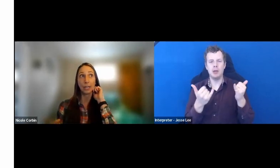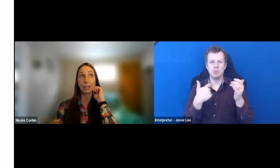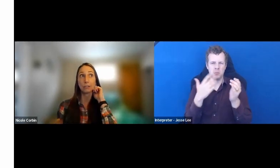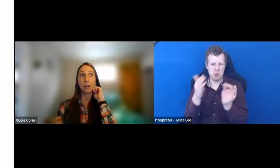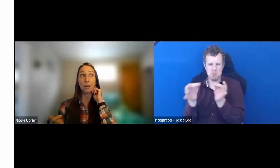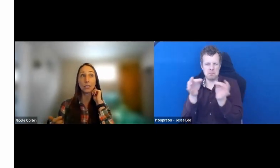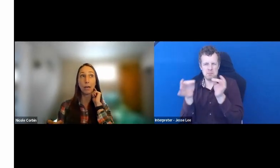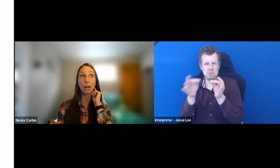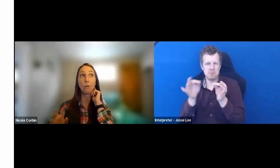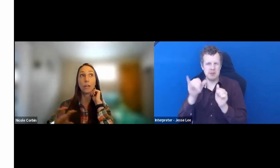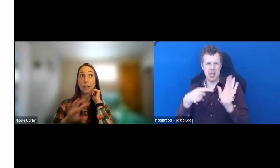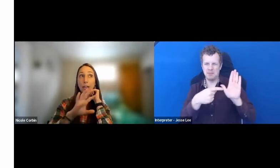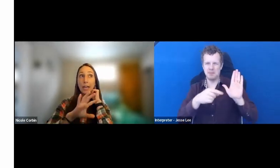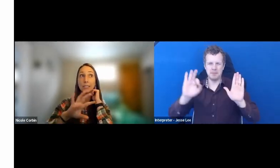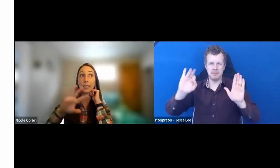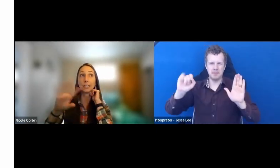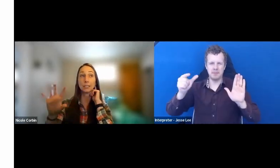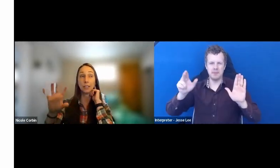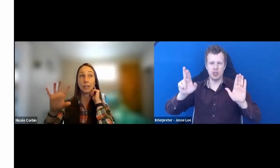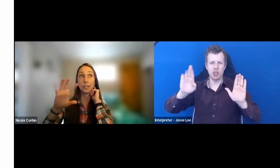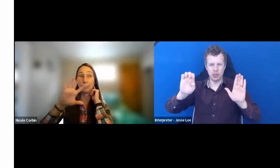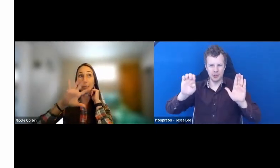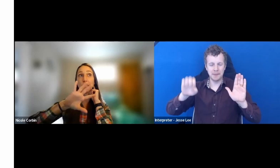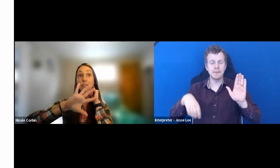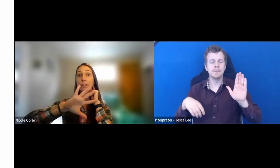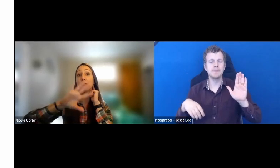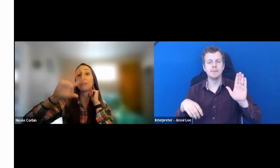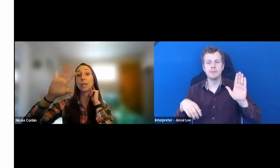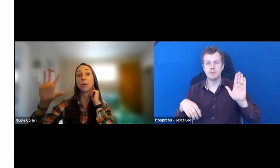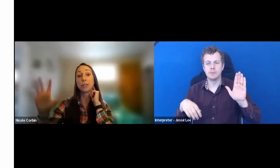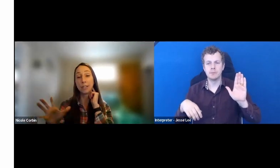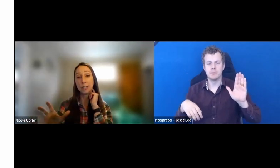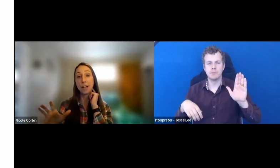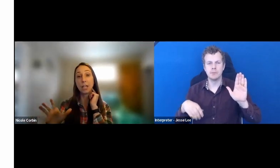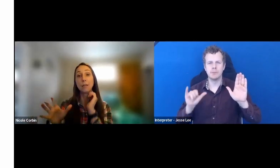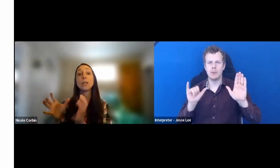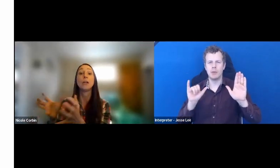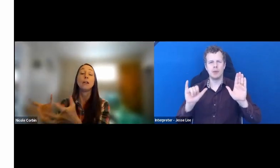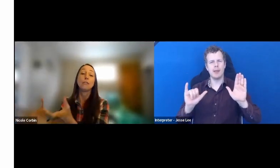Kind of talks about and guides us, it's basically the framework that they developed